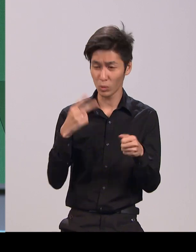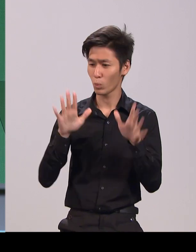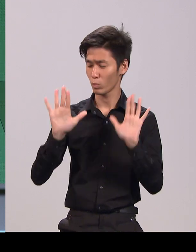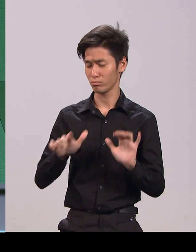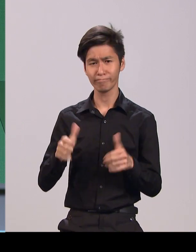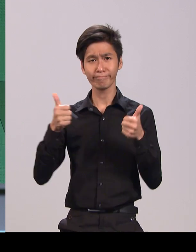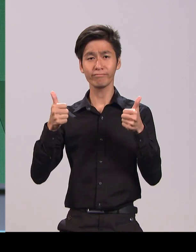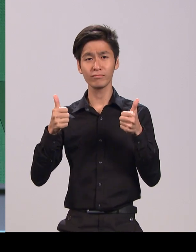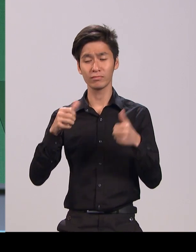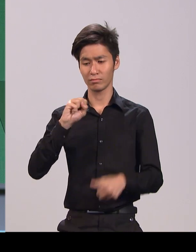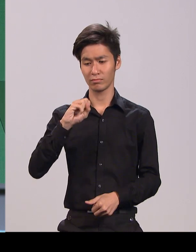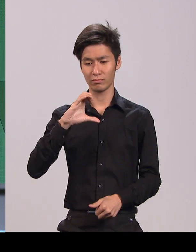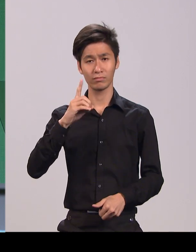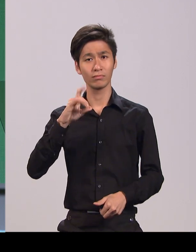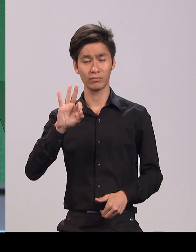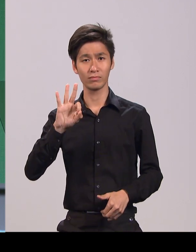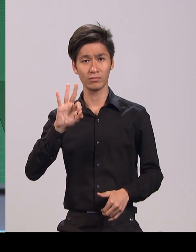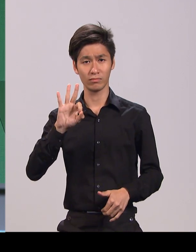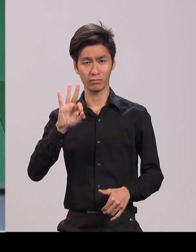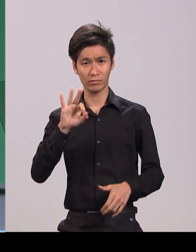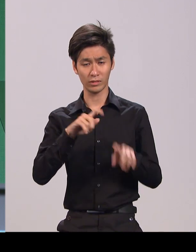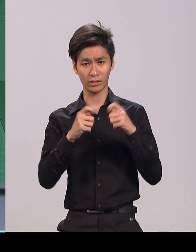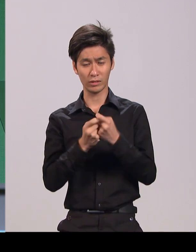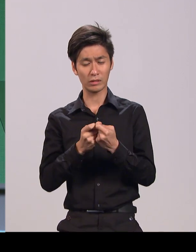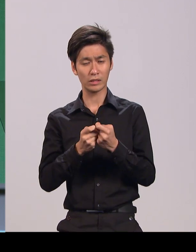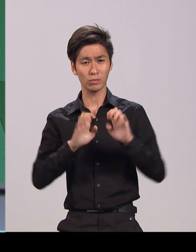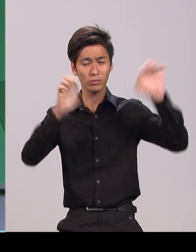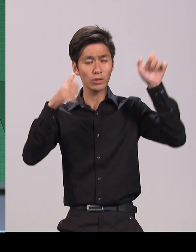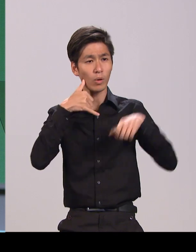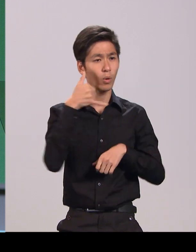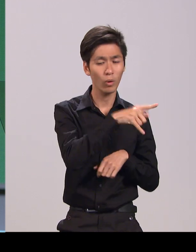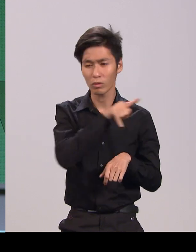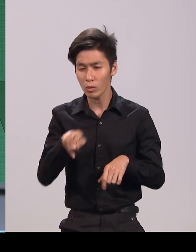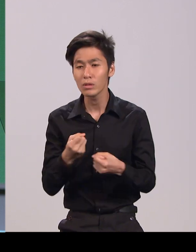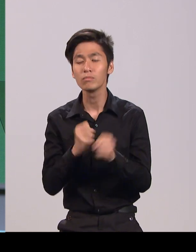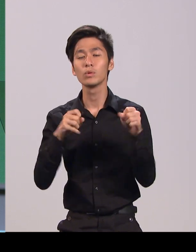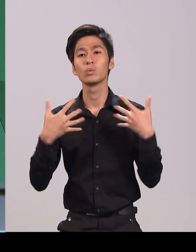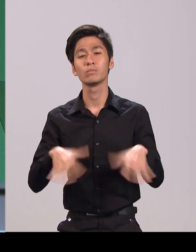The SCDF team who responded to the emergency call did an excellent job and I am glad they are here today.